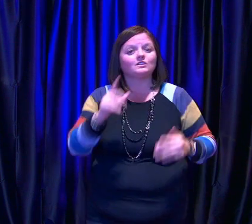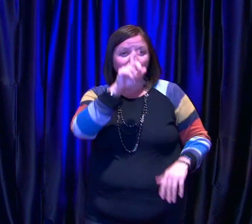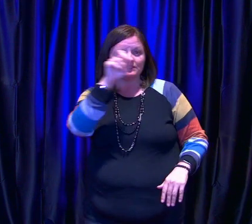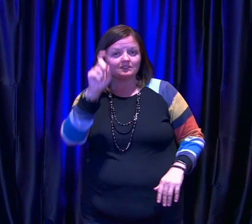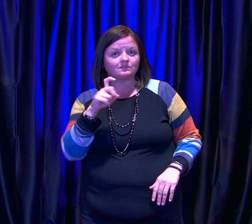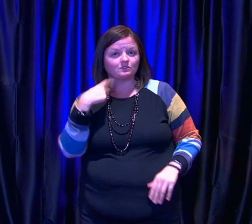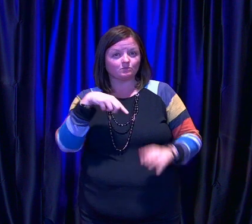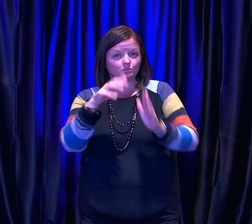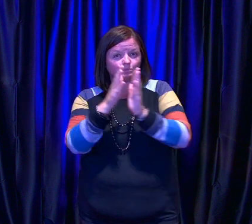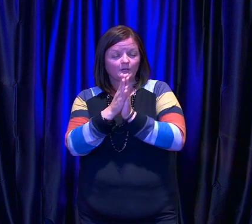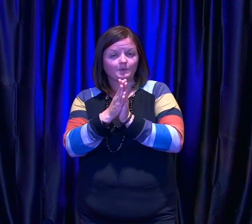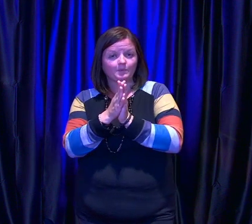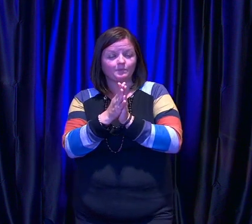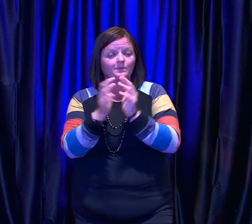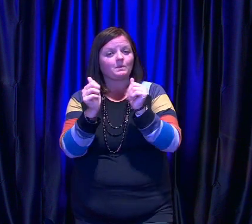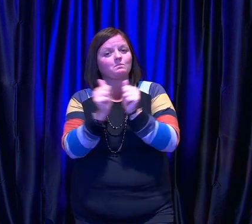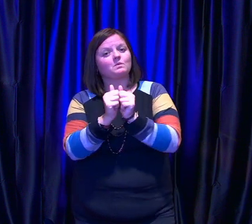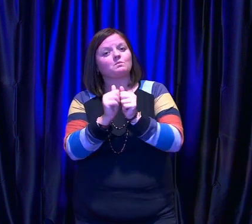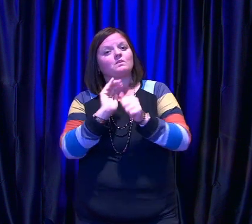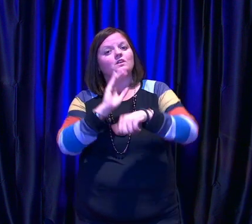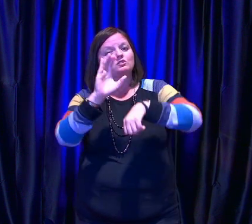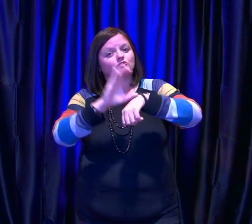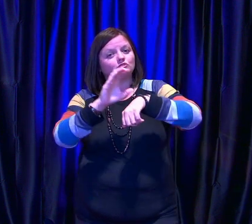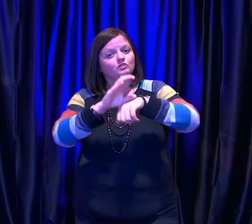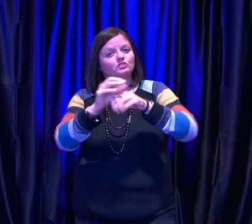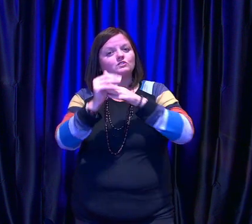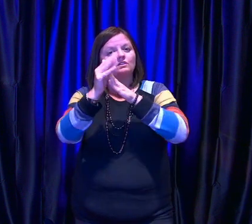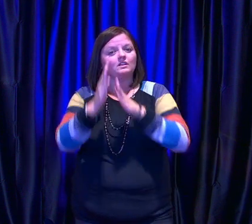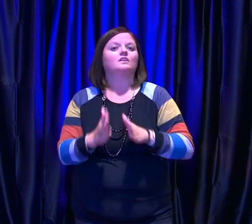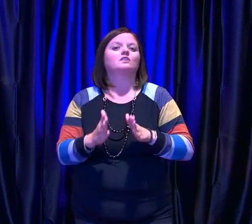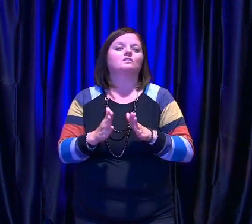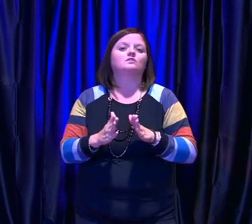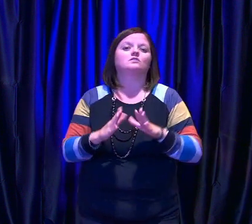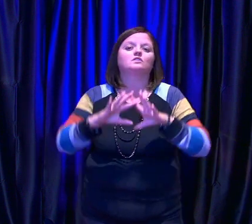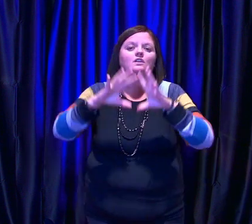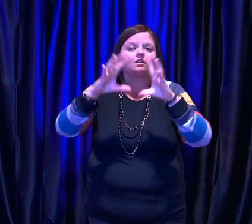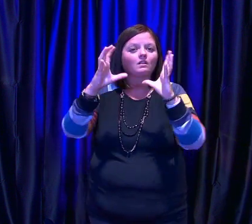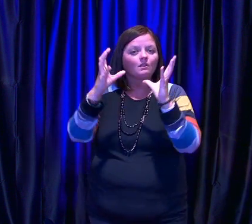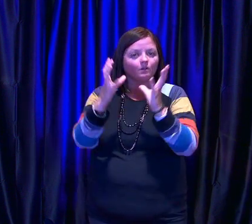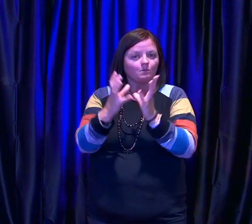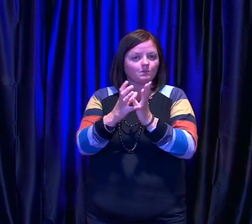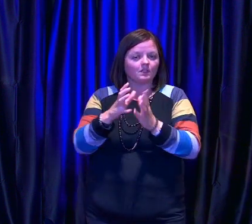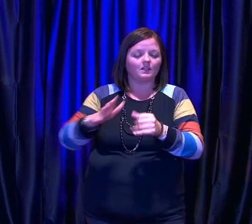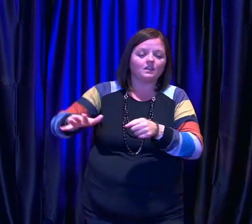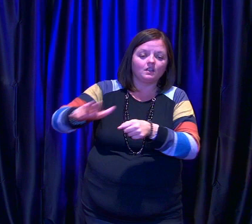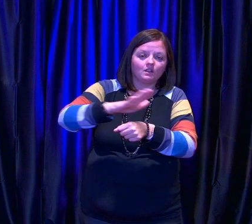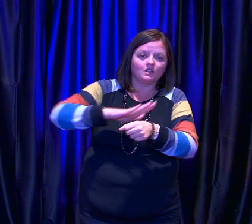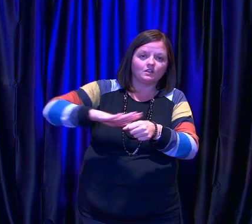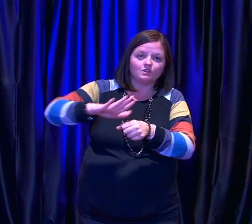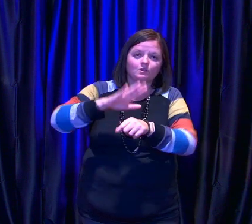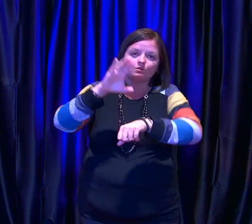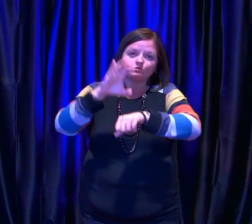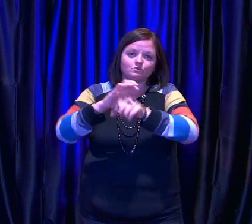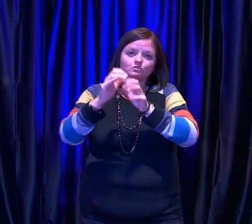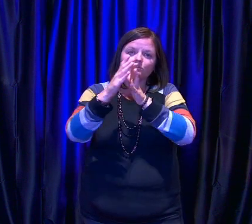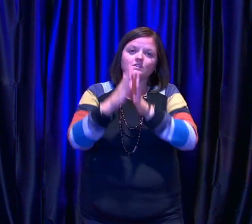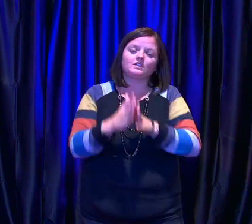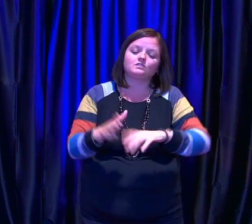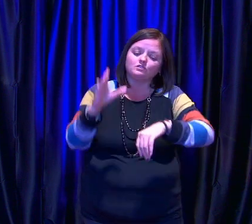pray be with our church leaders globally and our local church leaders as a church and our west